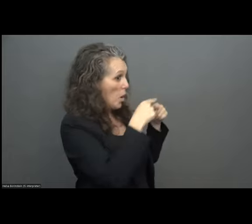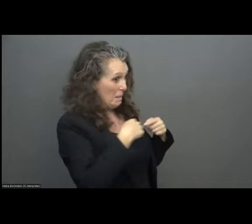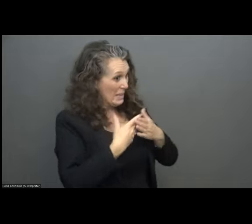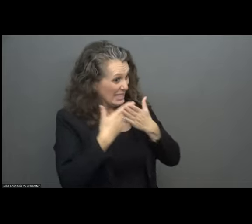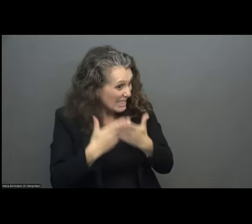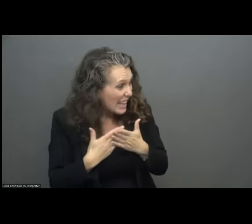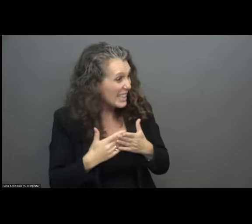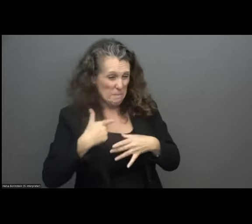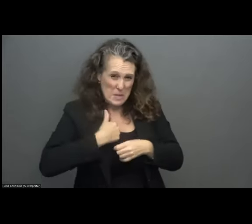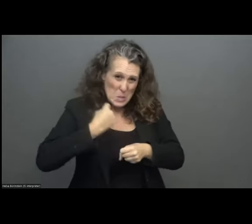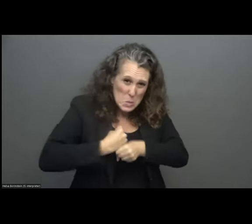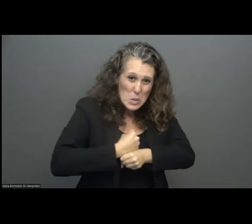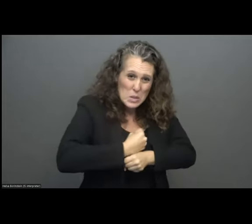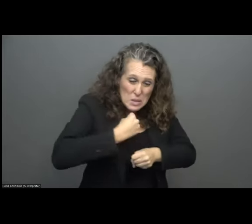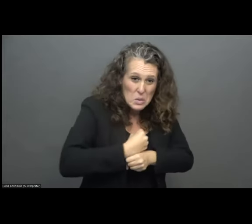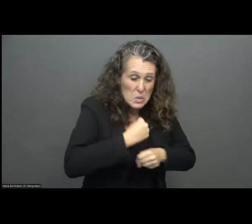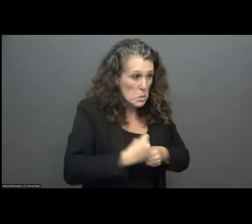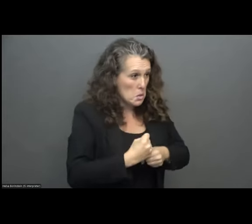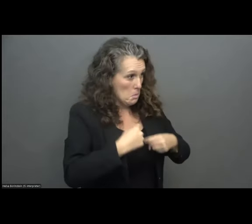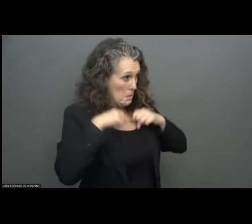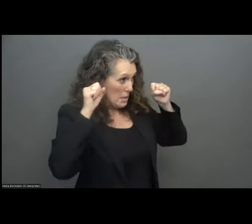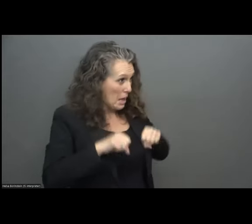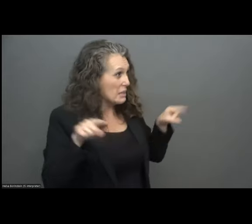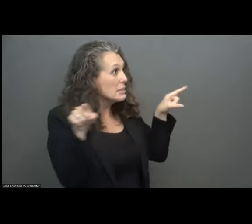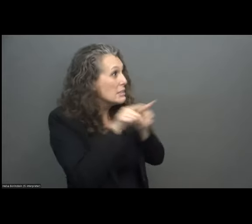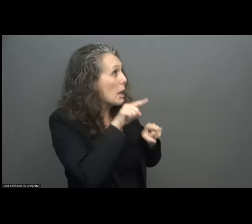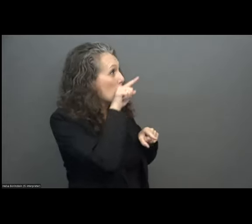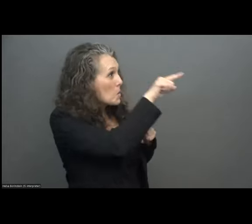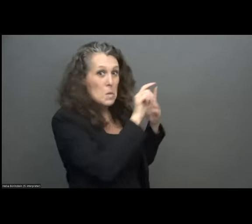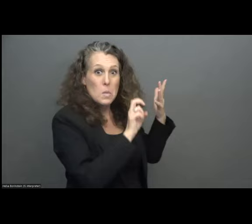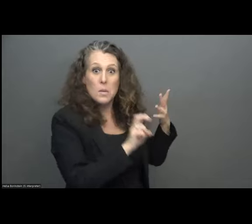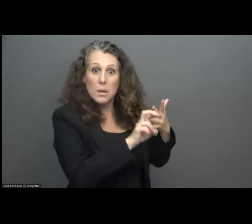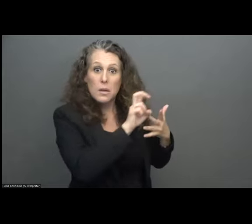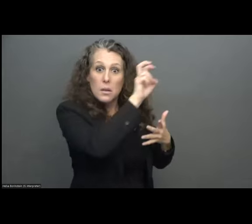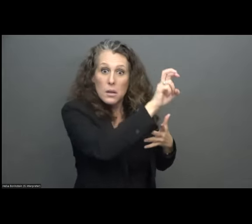who can present on university to a possible Institute is this is the time a lot of it